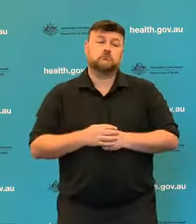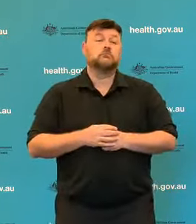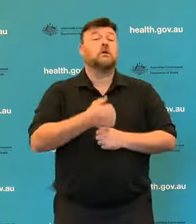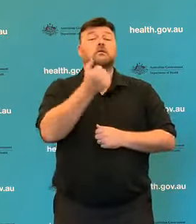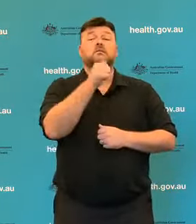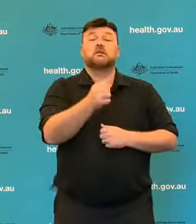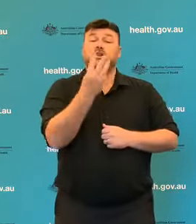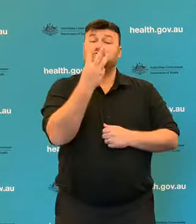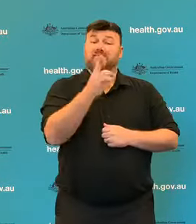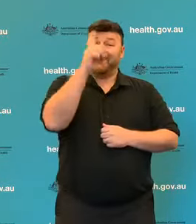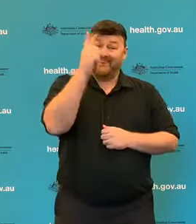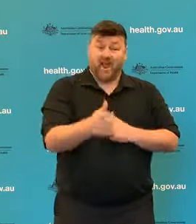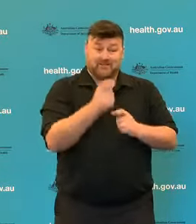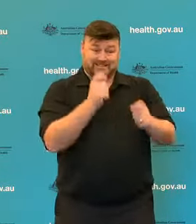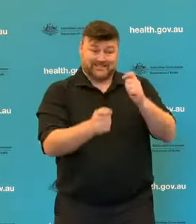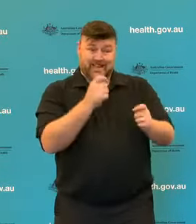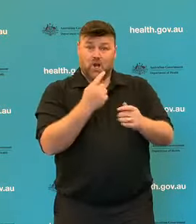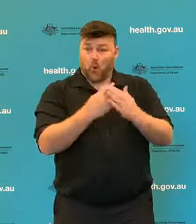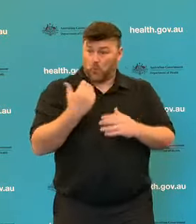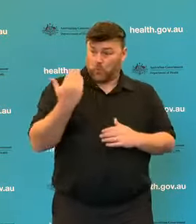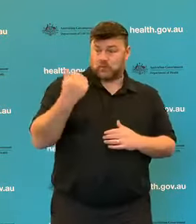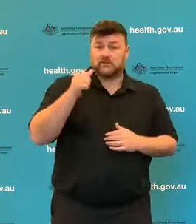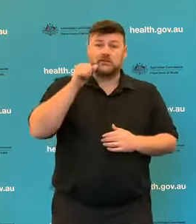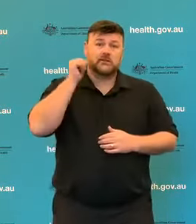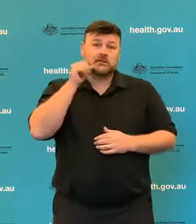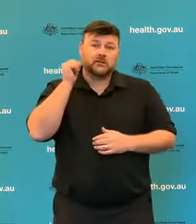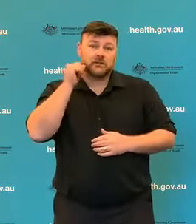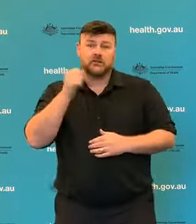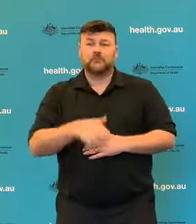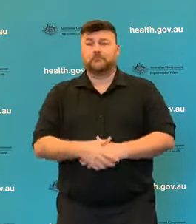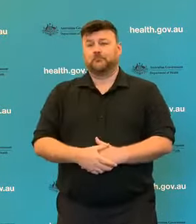carried out yesterday. It remains very important that we all